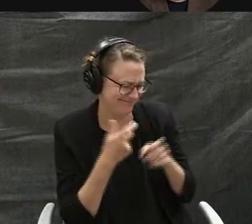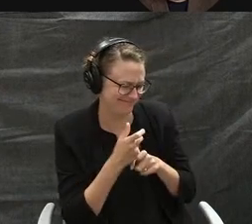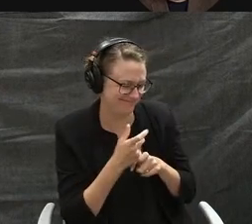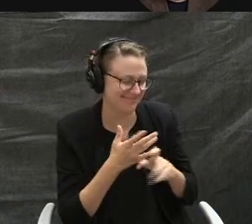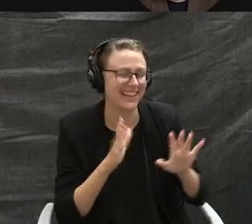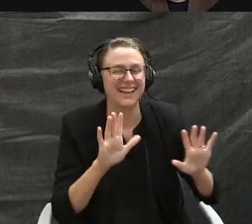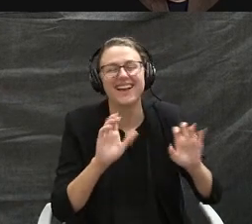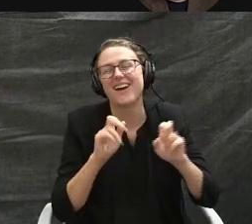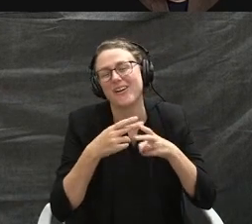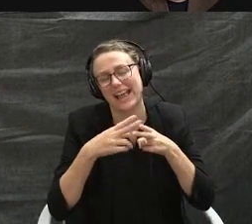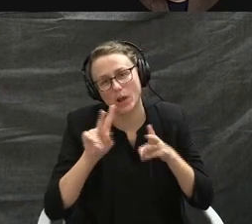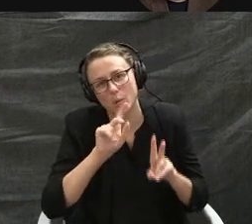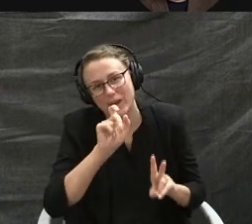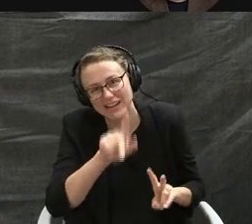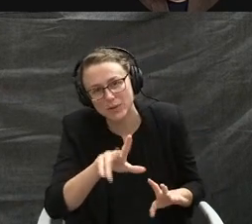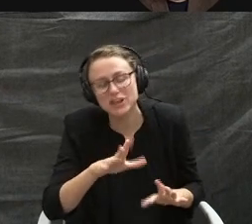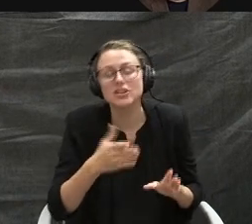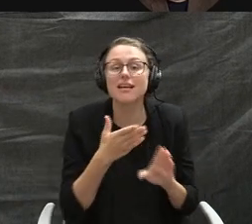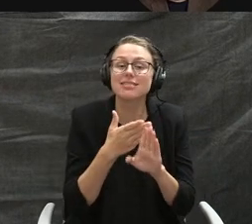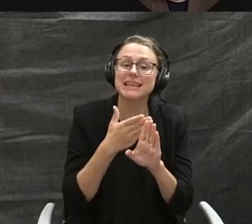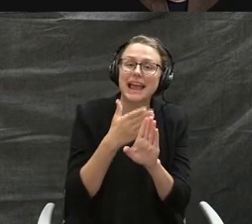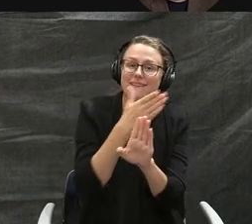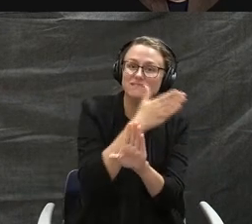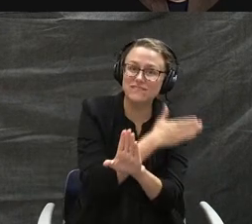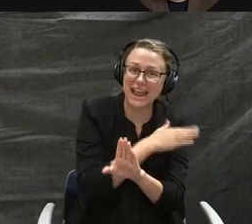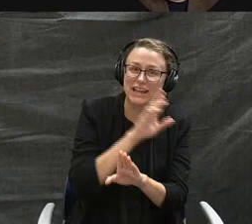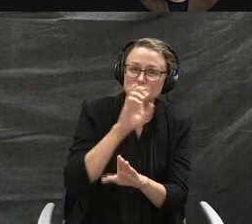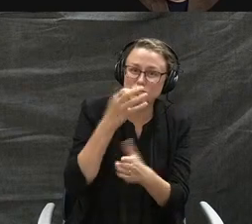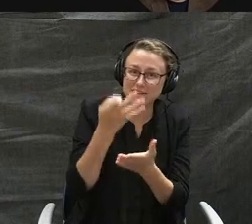Refunding before the call date, is there any penalty to that or